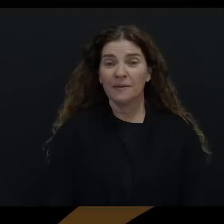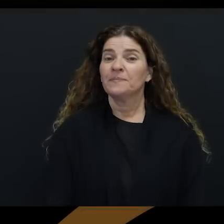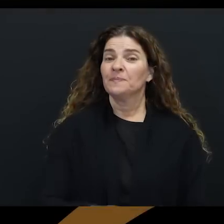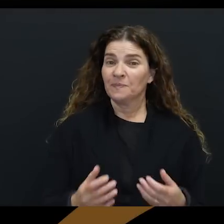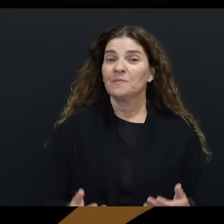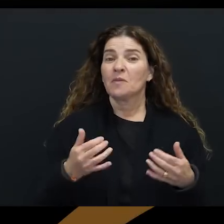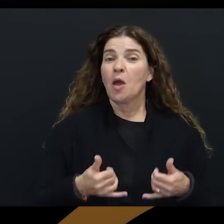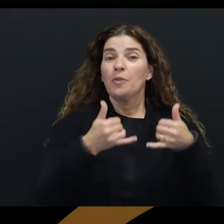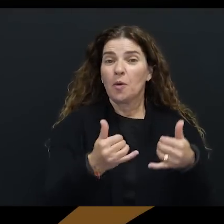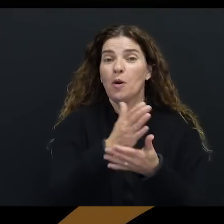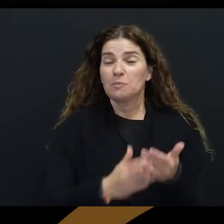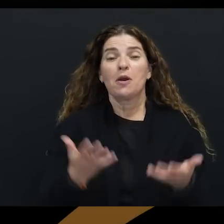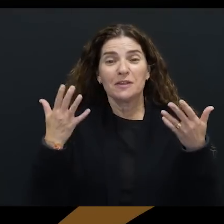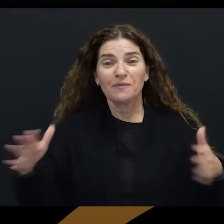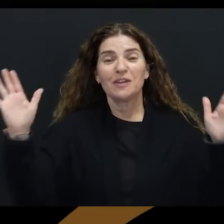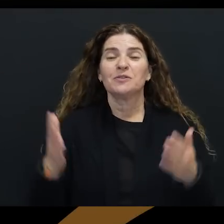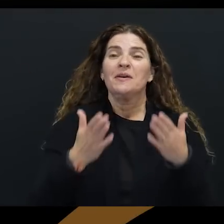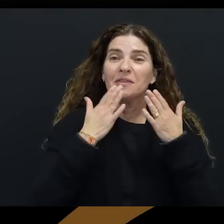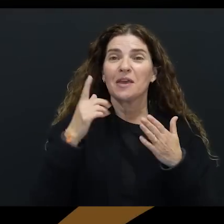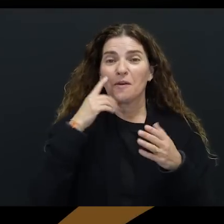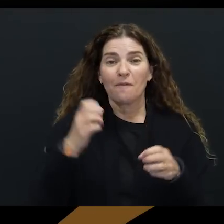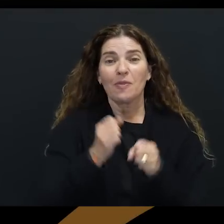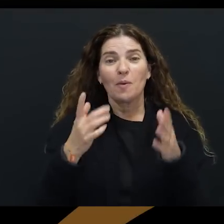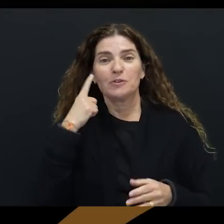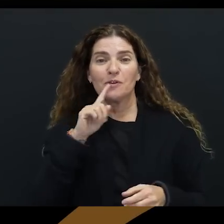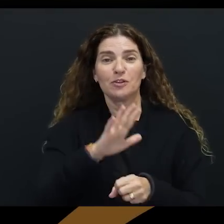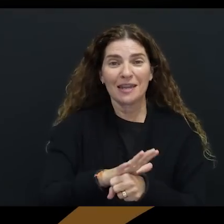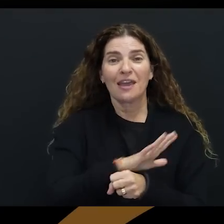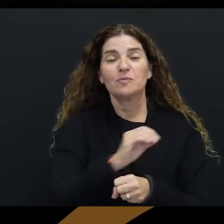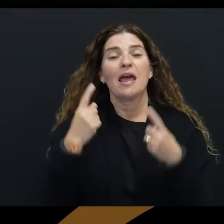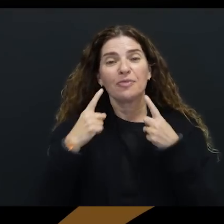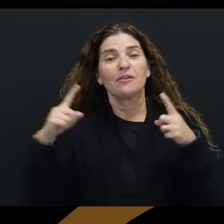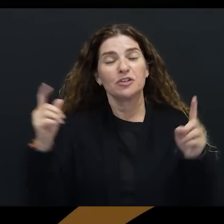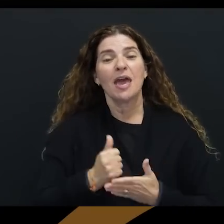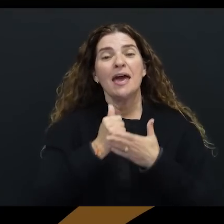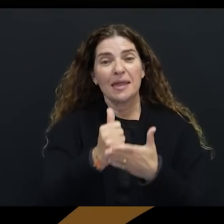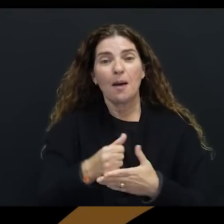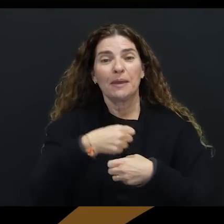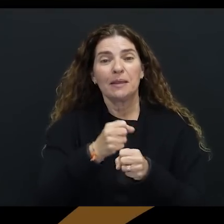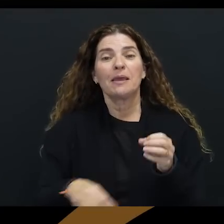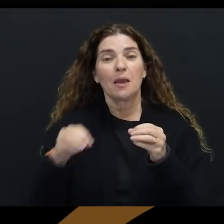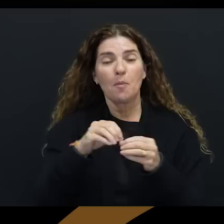Well, that does it for the awards portion of our event. Thank you again to our award winners for their dedication and achievements